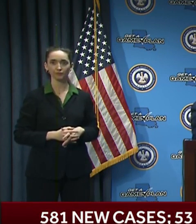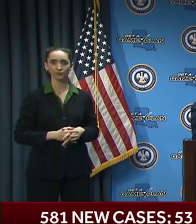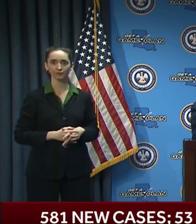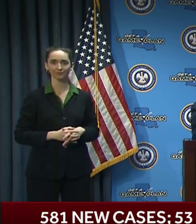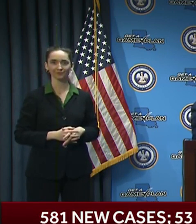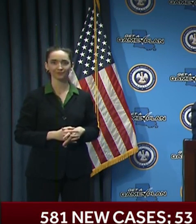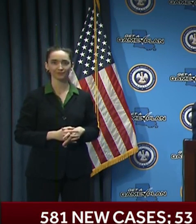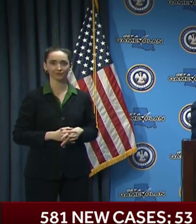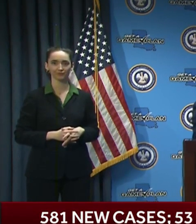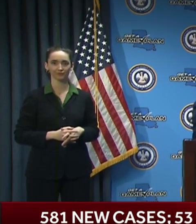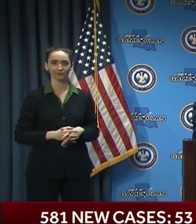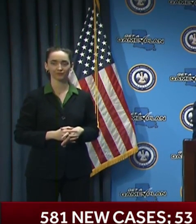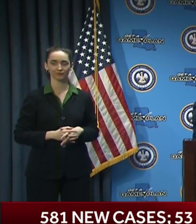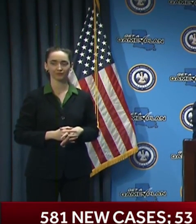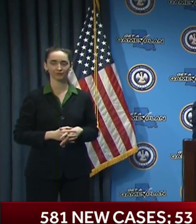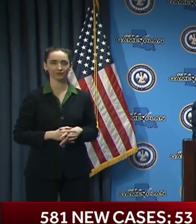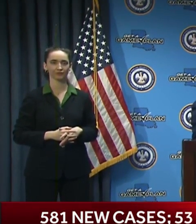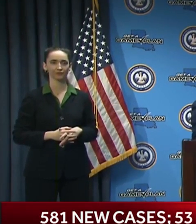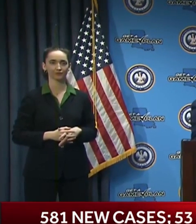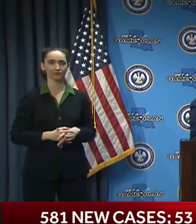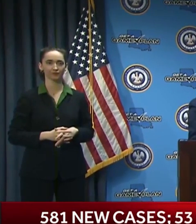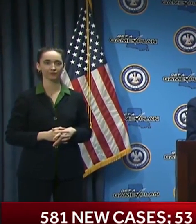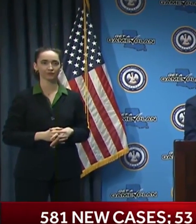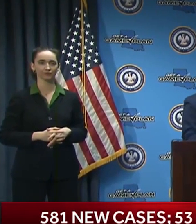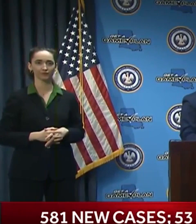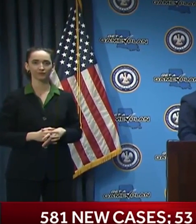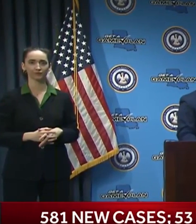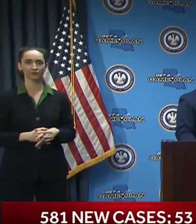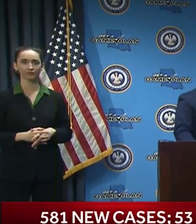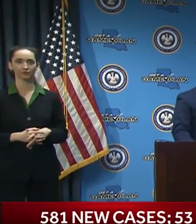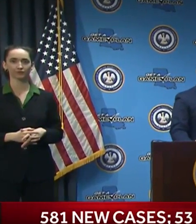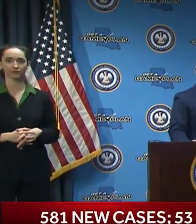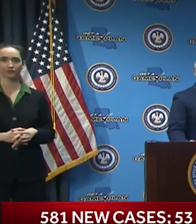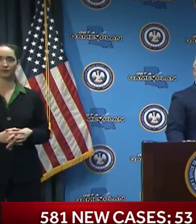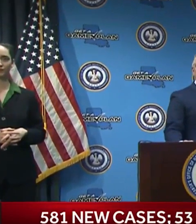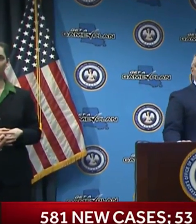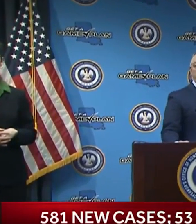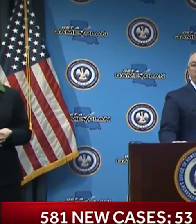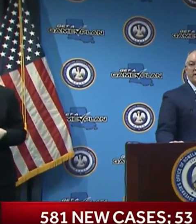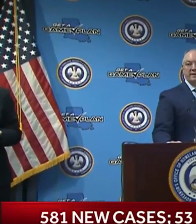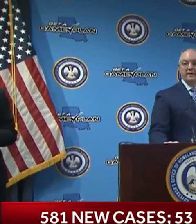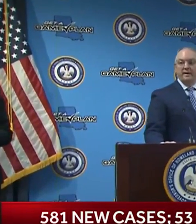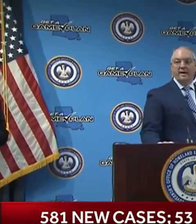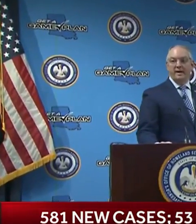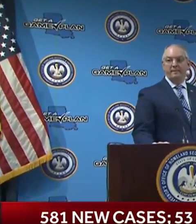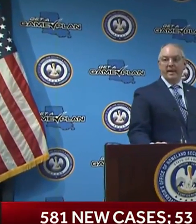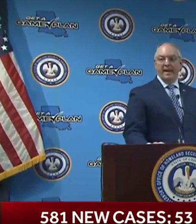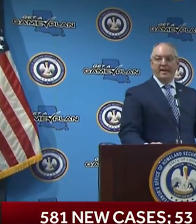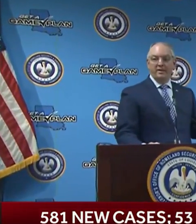SO THIS IS THE SAME AREA AND YOU CAN SEE THE RED LINE THERE WITH AN OR NOT OF 2.4.